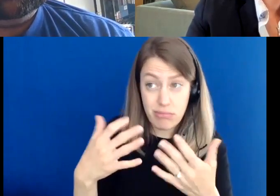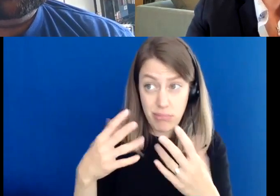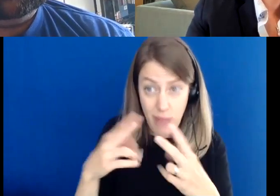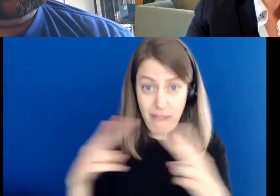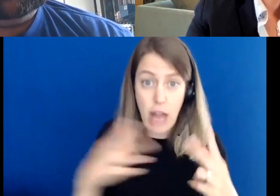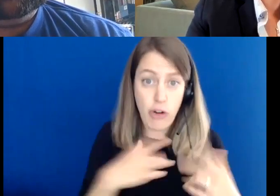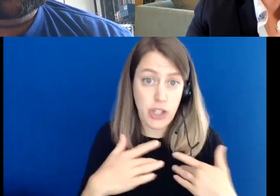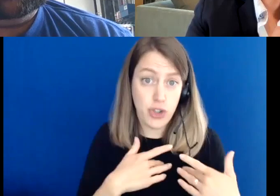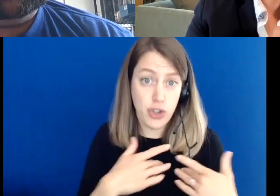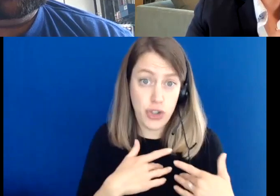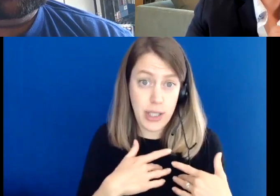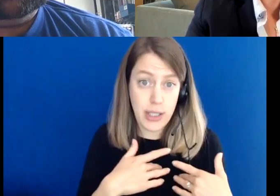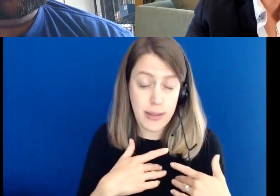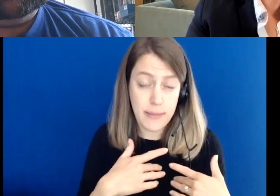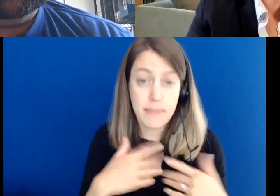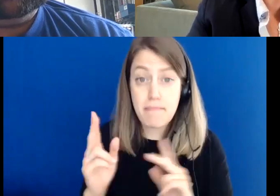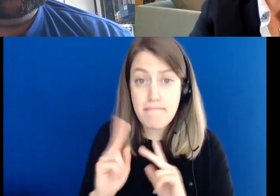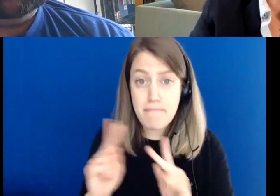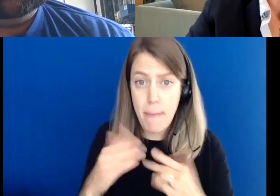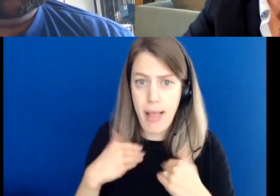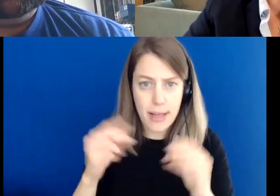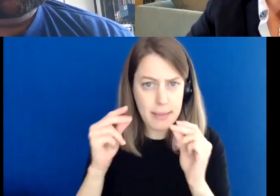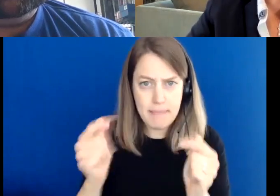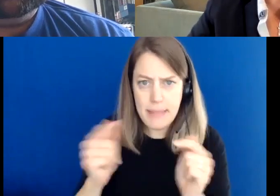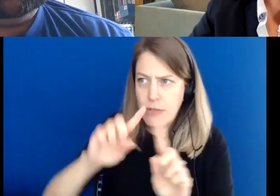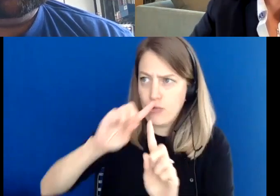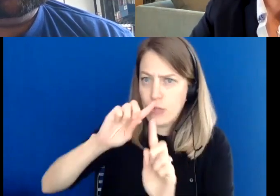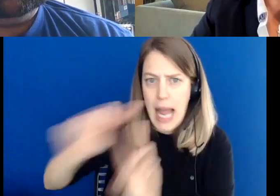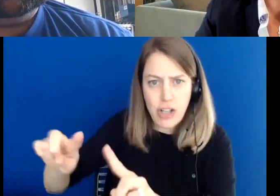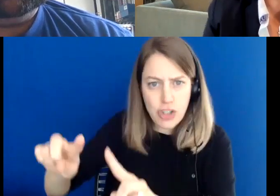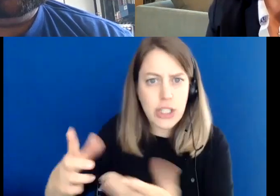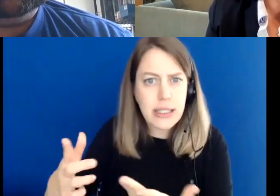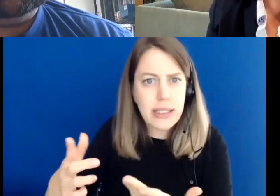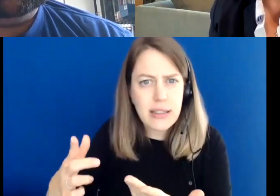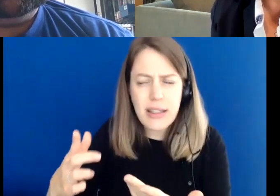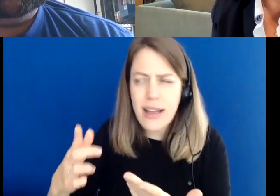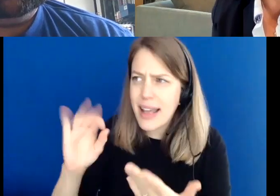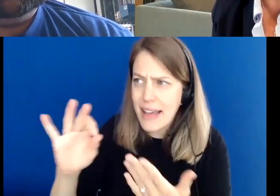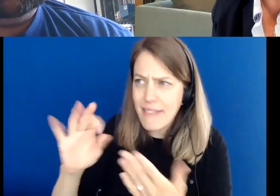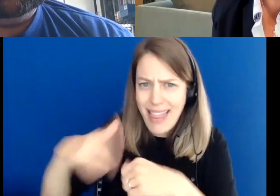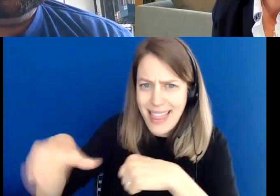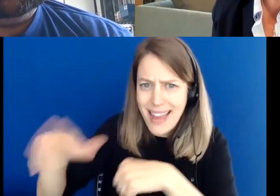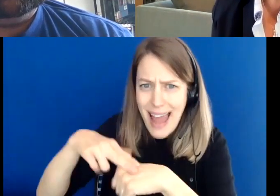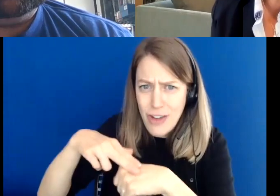People had this immediate reaction, which is, well, if the National Institutes of Health get involved,